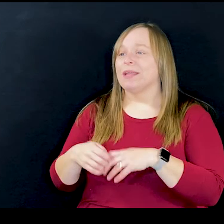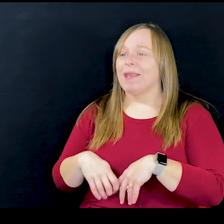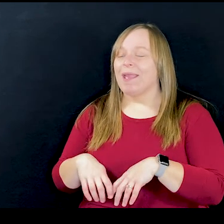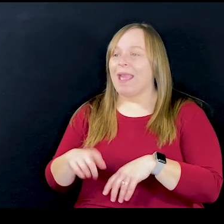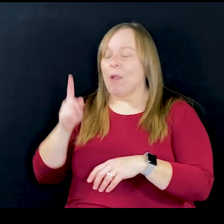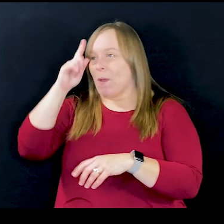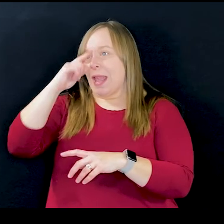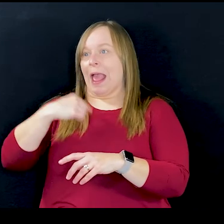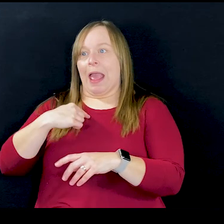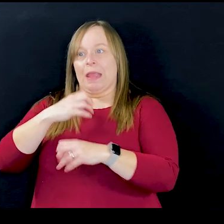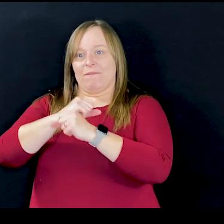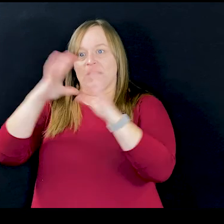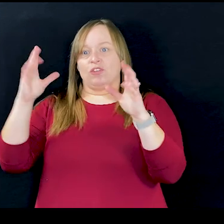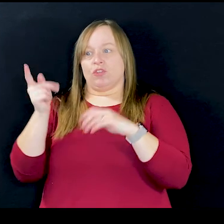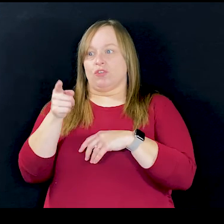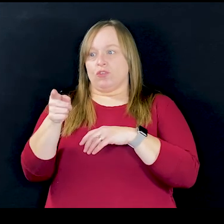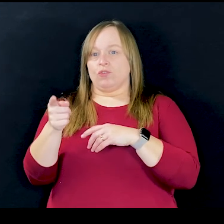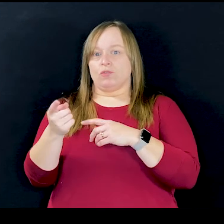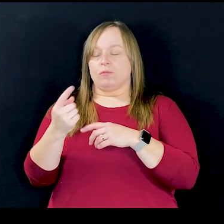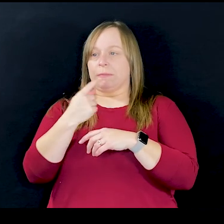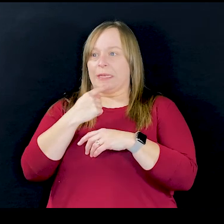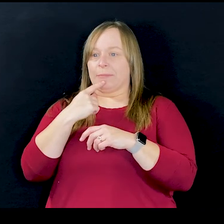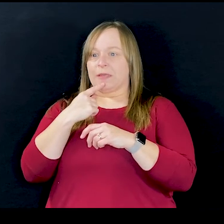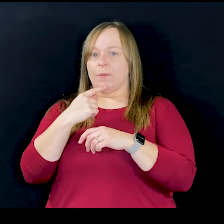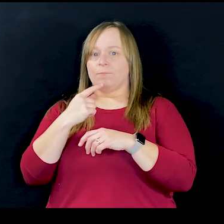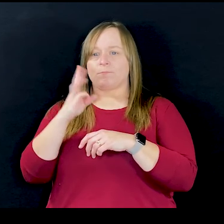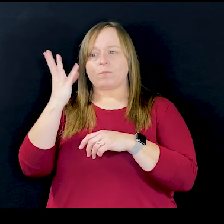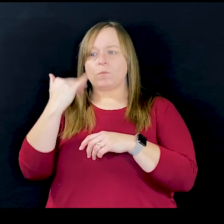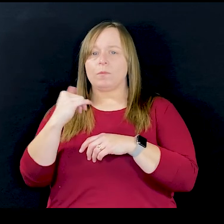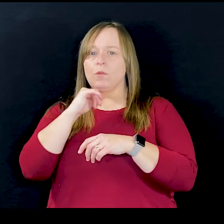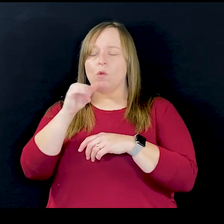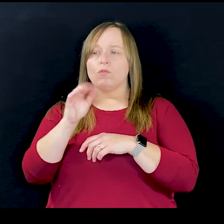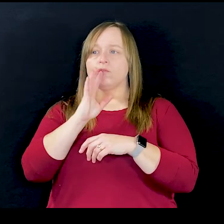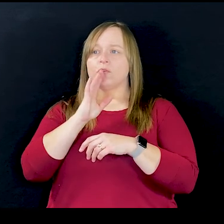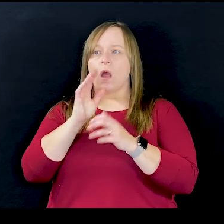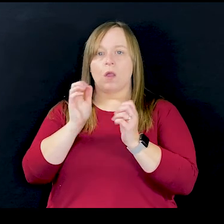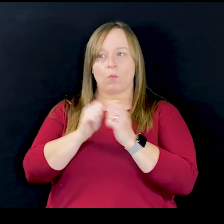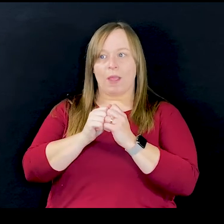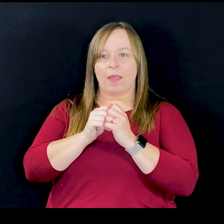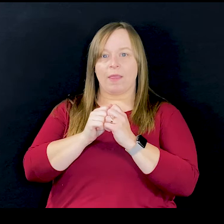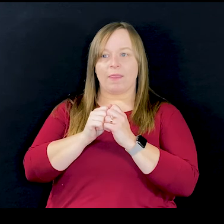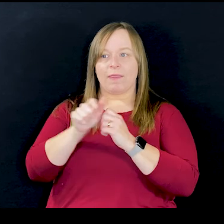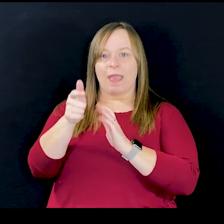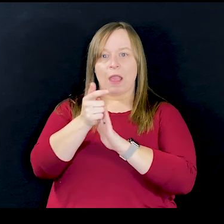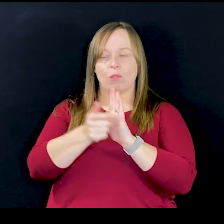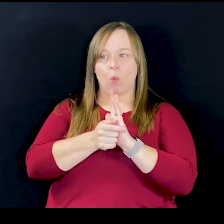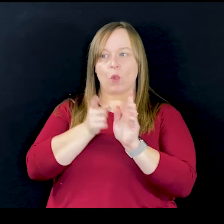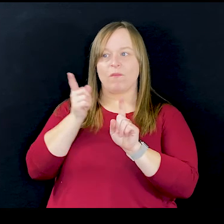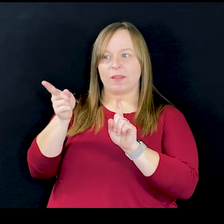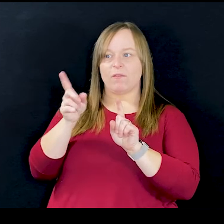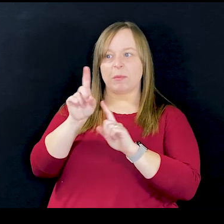And what I envision is you being able to say, well, why don't you go talk to that lawyer over there